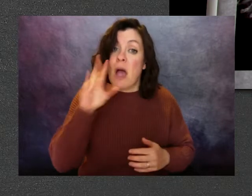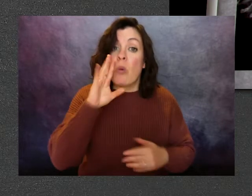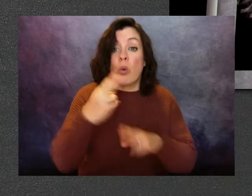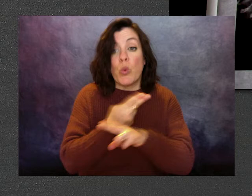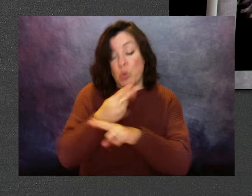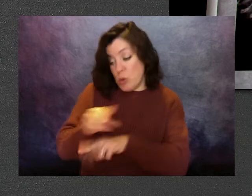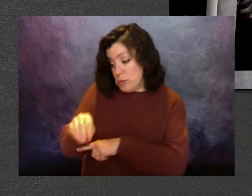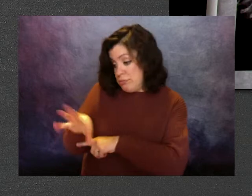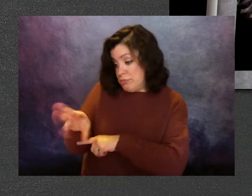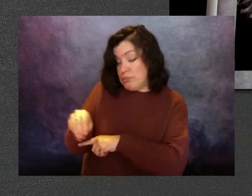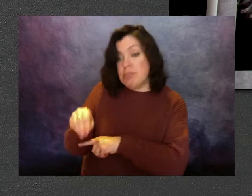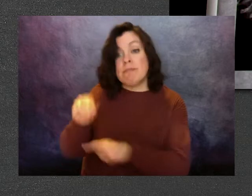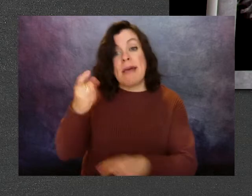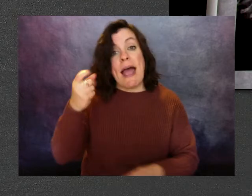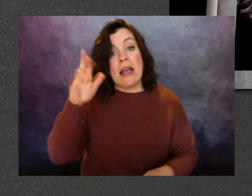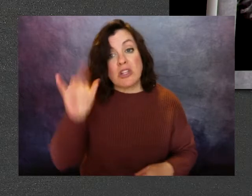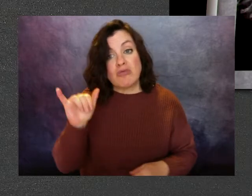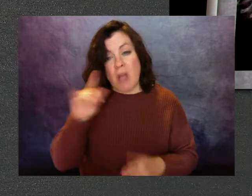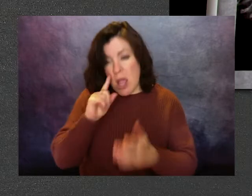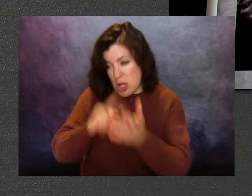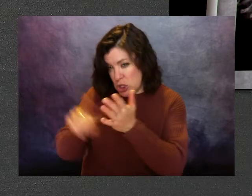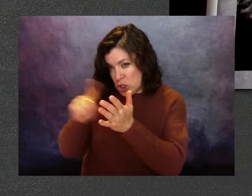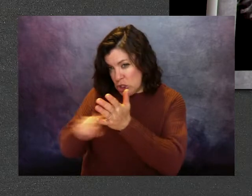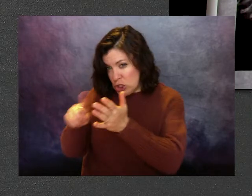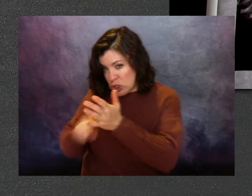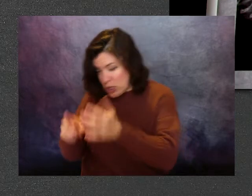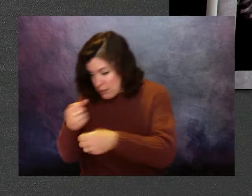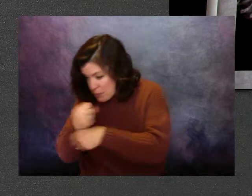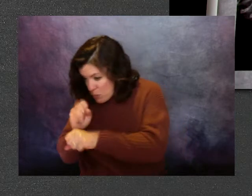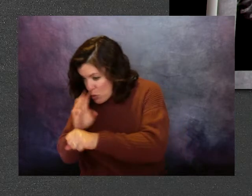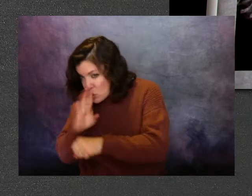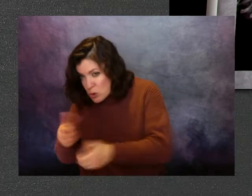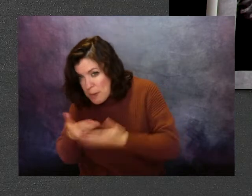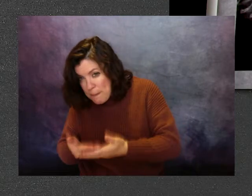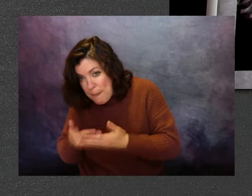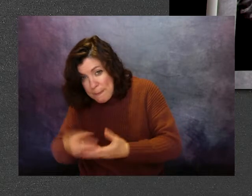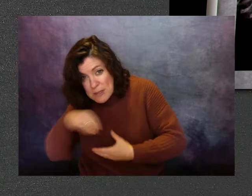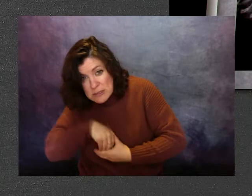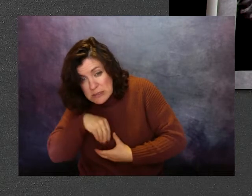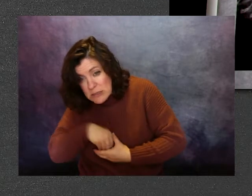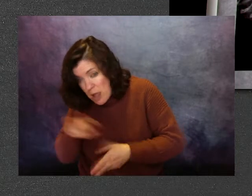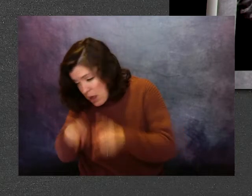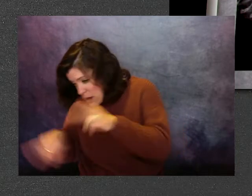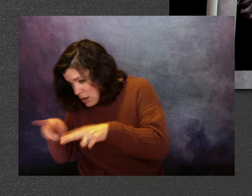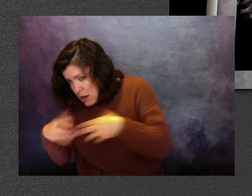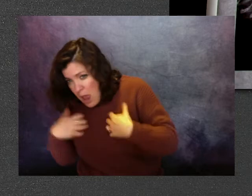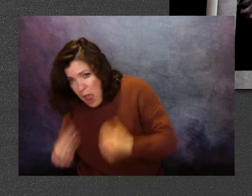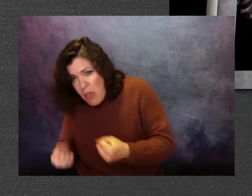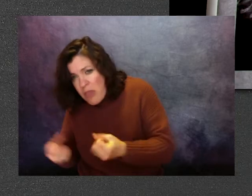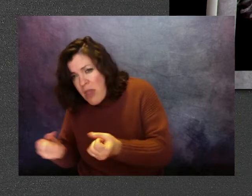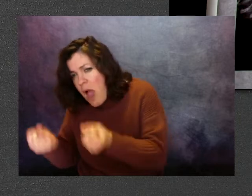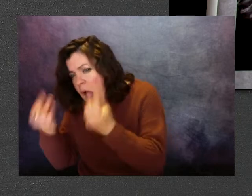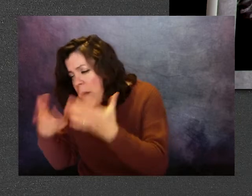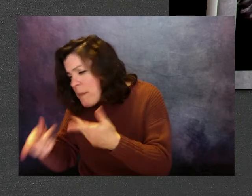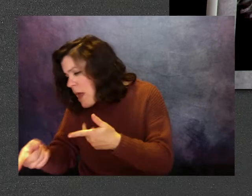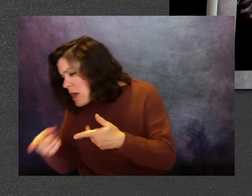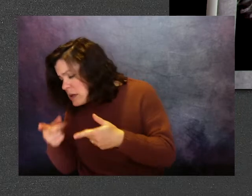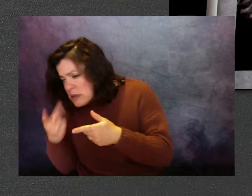to check and see if the babies are healthy. And to see how far along in the pregnancy,